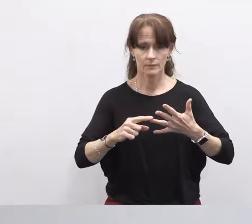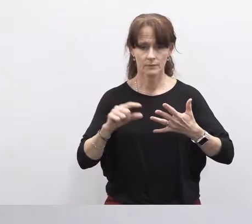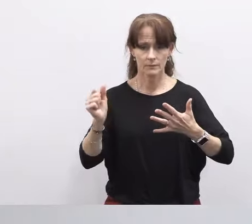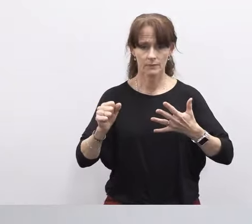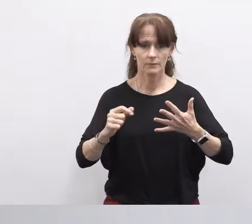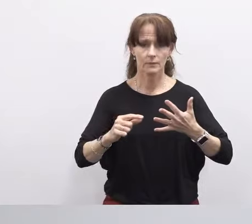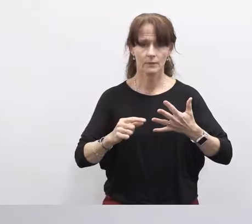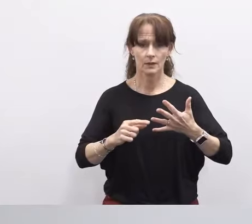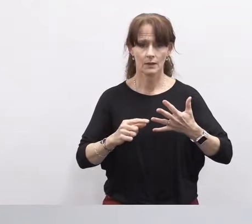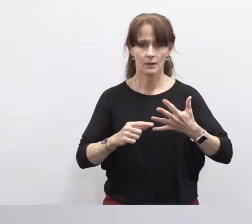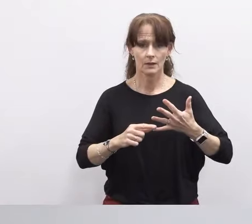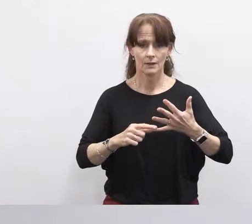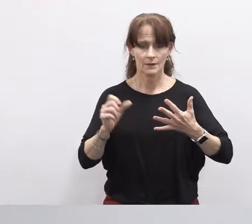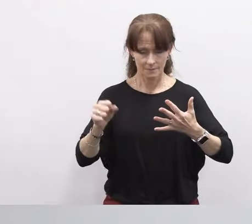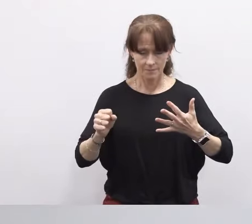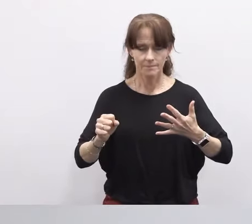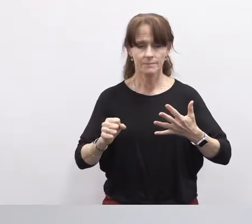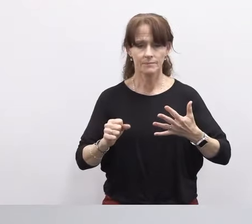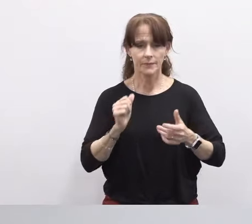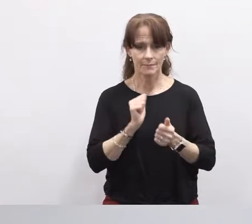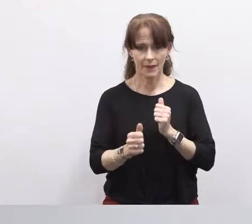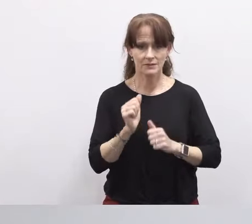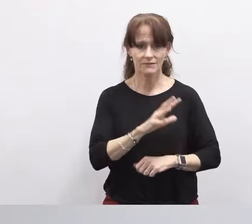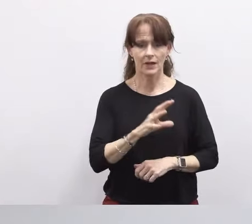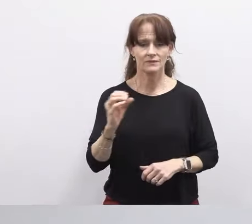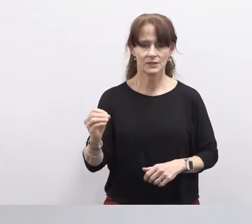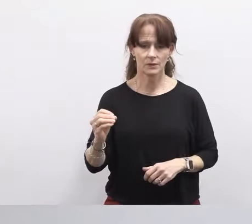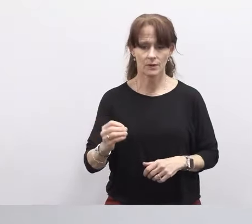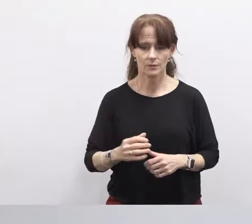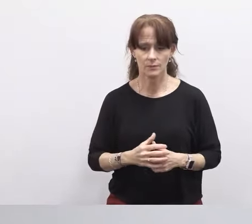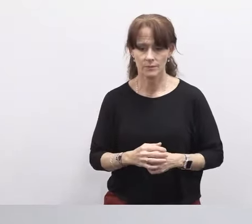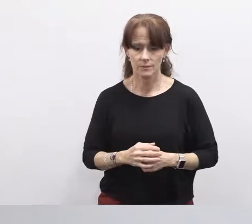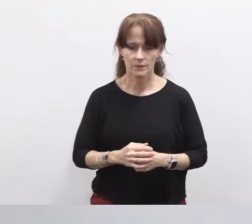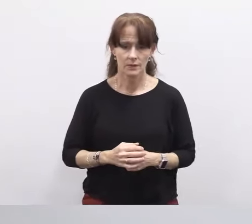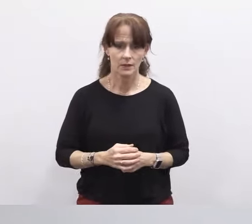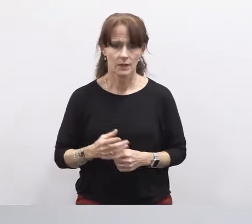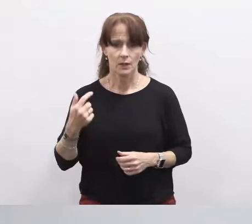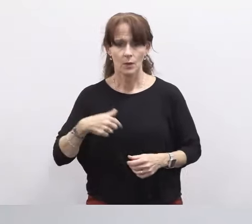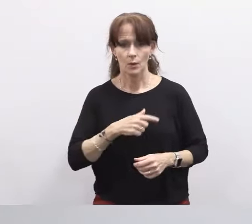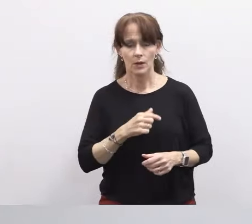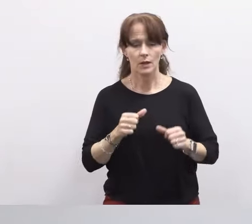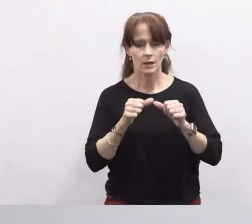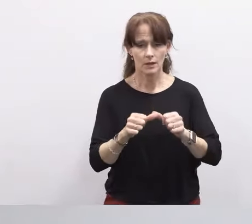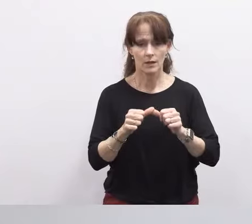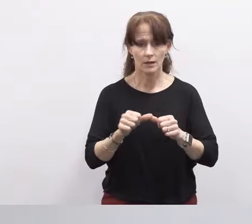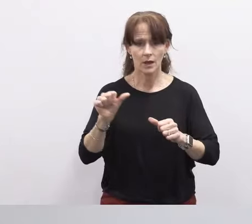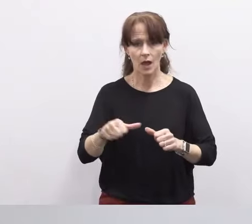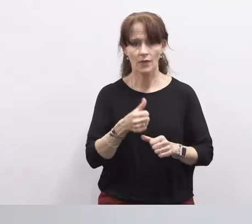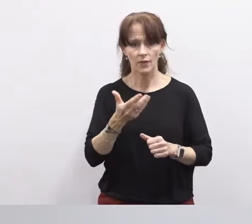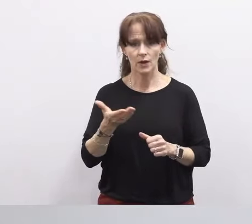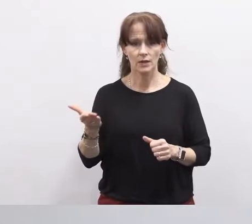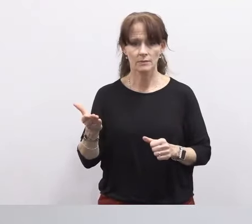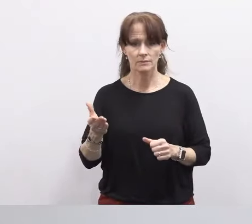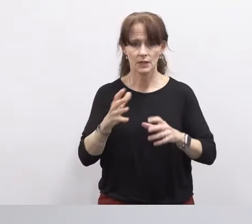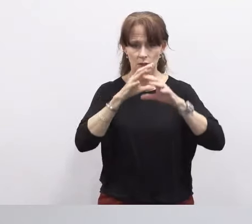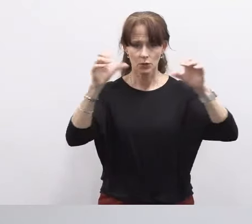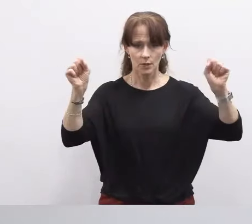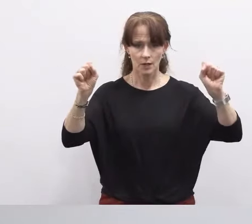And I also vote aye, so that passes five, zero. We will move on other items, superintendent items.